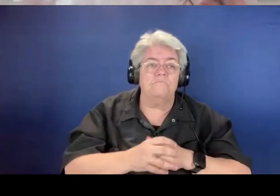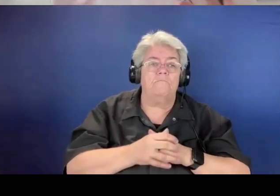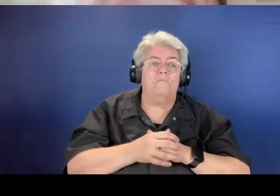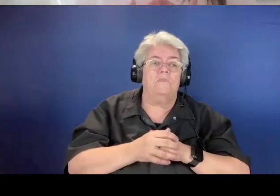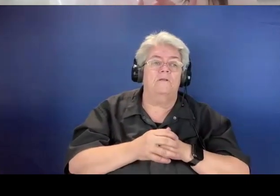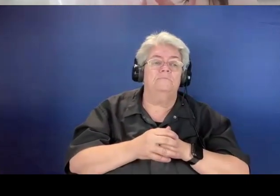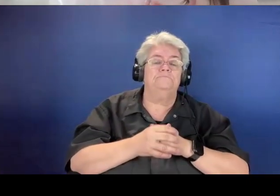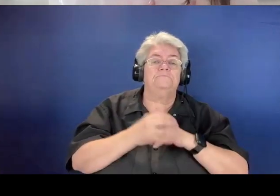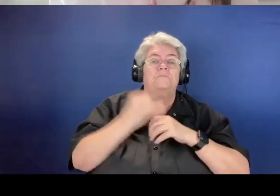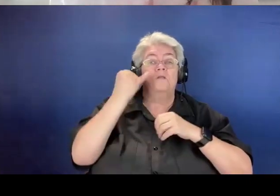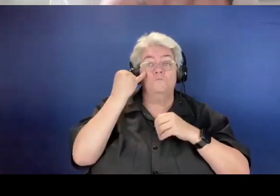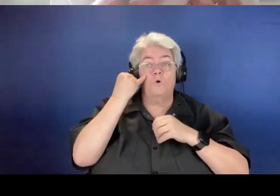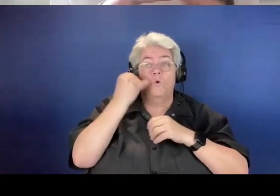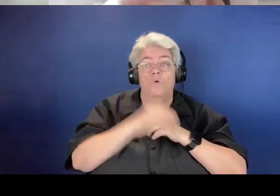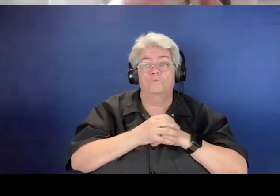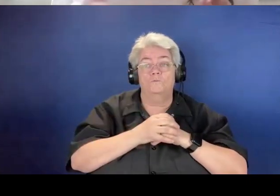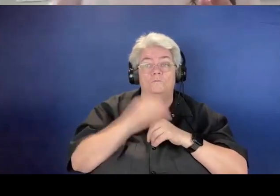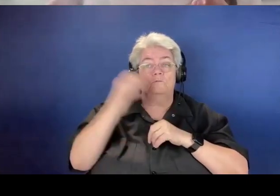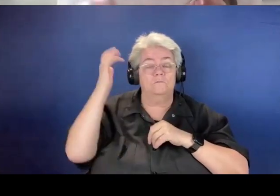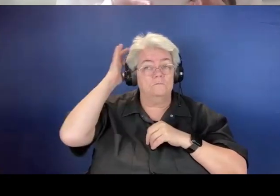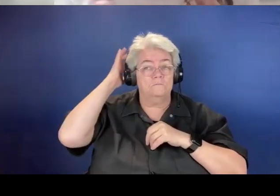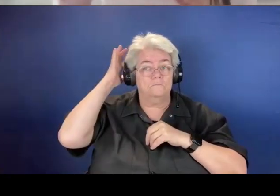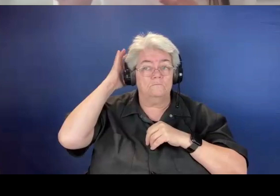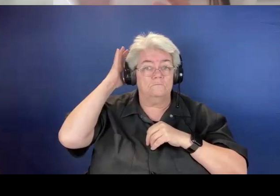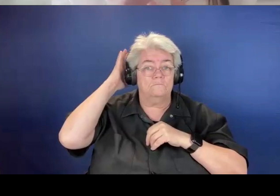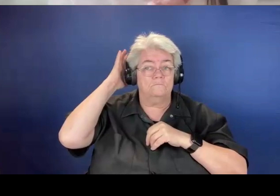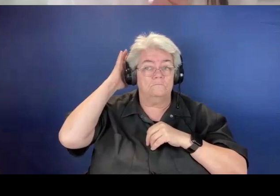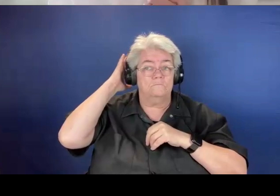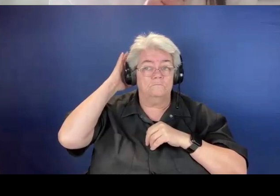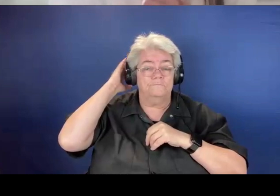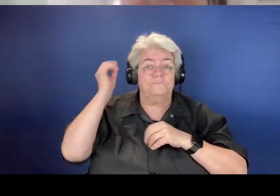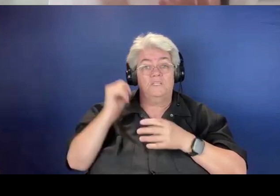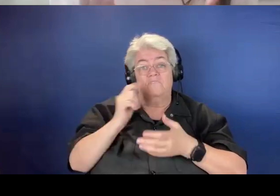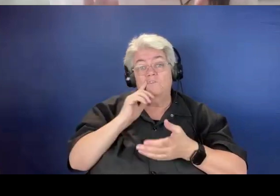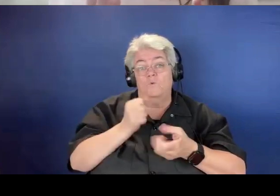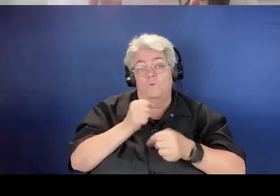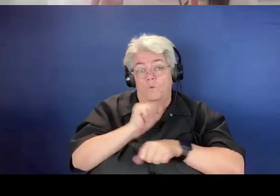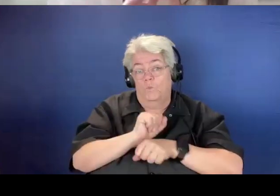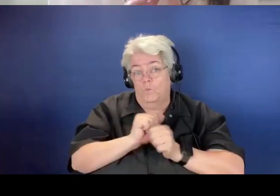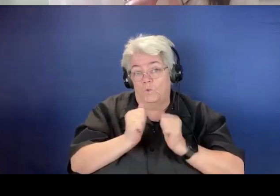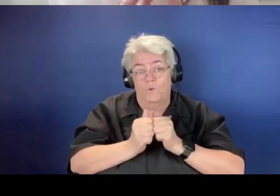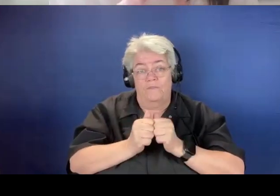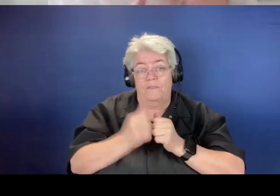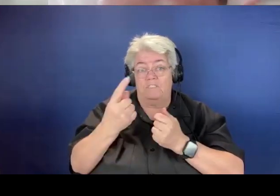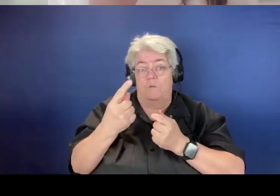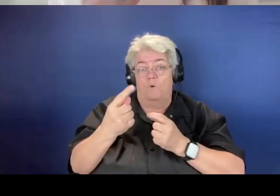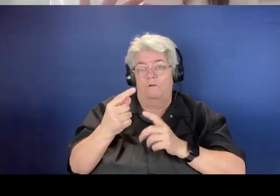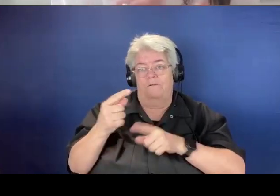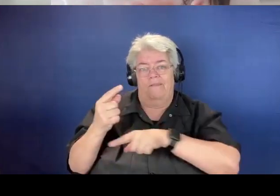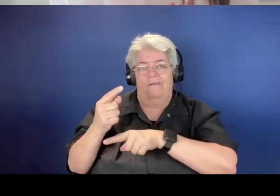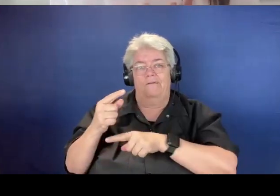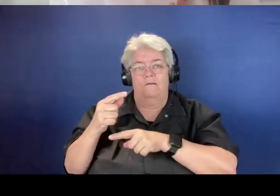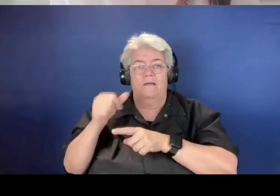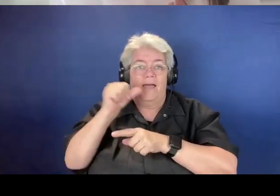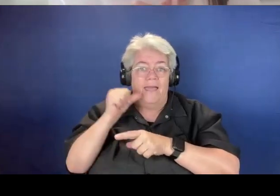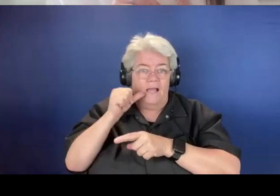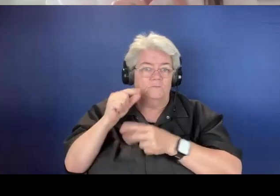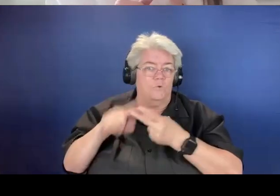If you're working with a kind of an intermediary especially if you're doing an assessment, you don't want them to invalidate it.